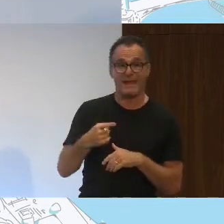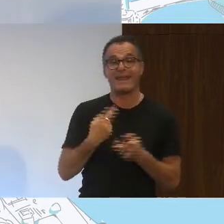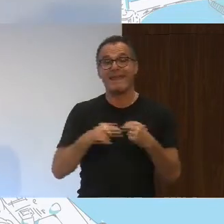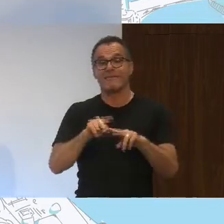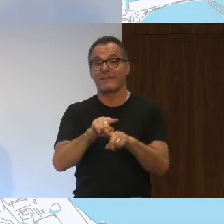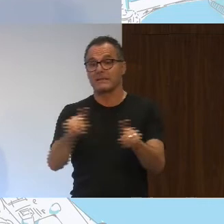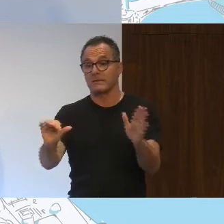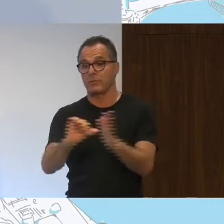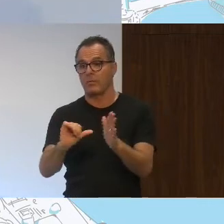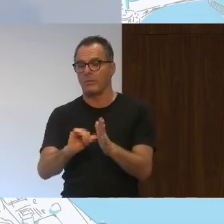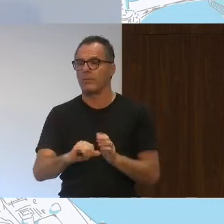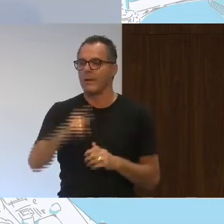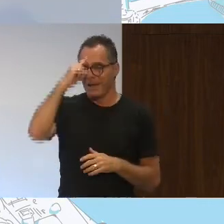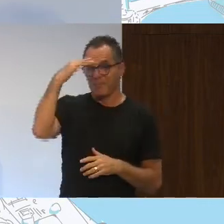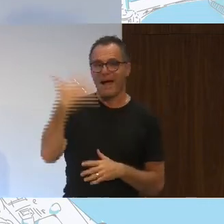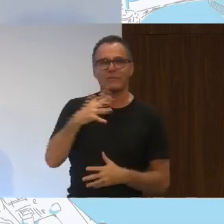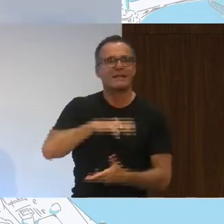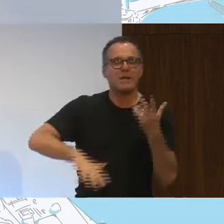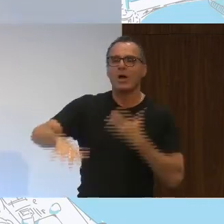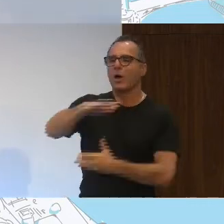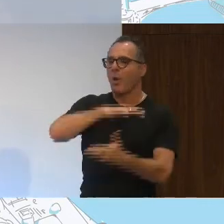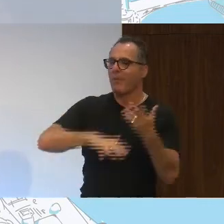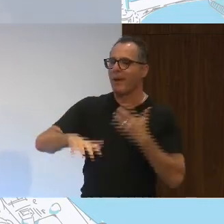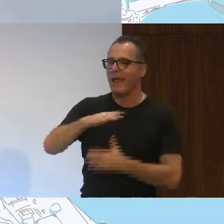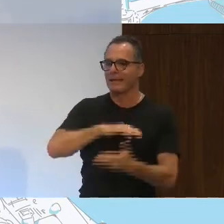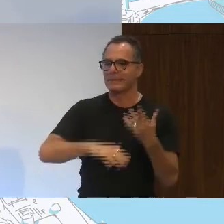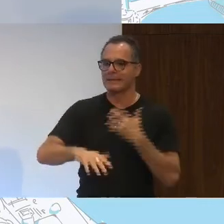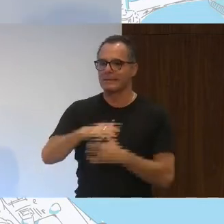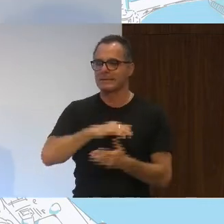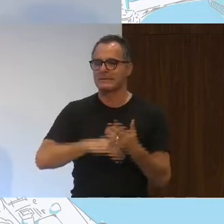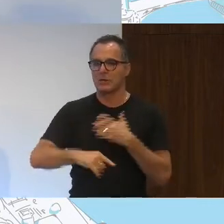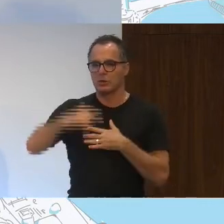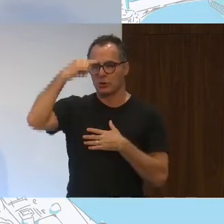migraine is a complex neurovascular disorder, but it's a lot of it's to do with brain energy as well.